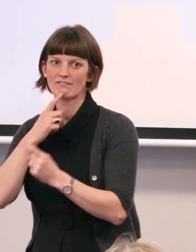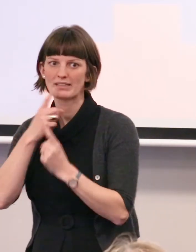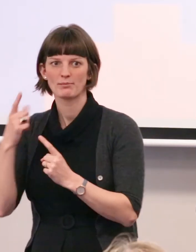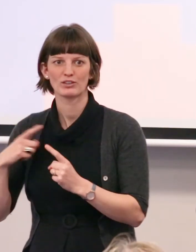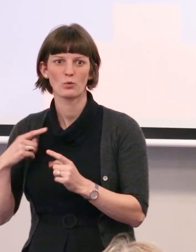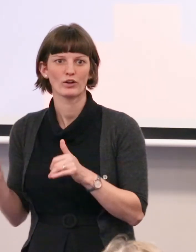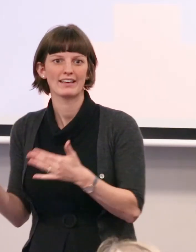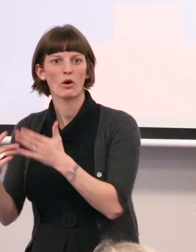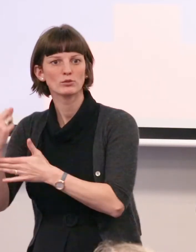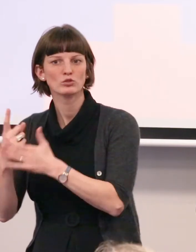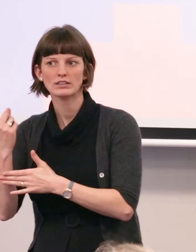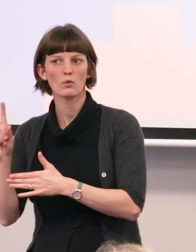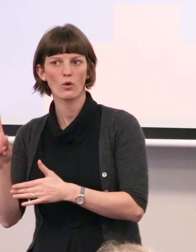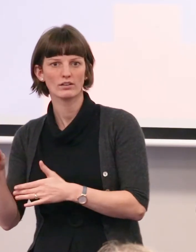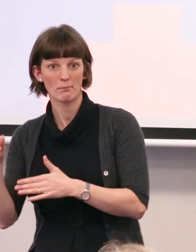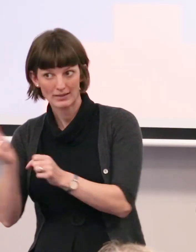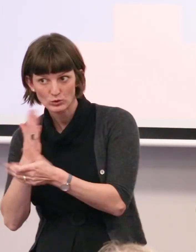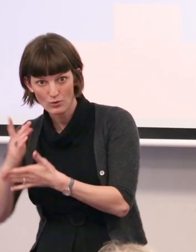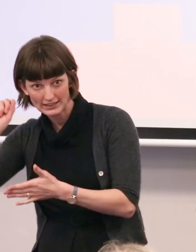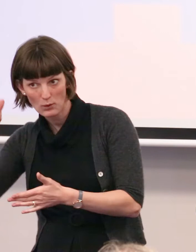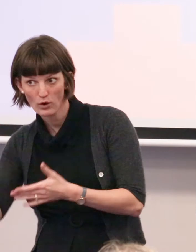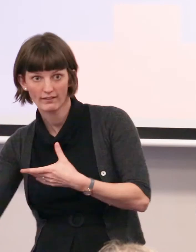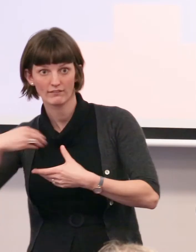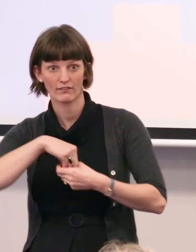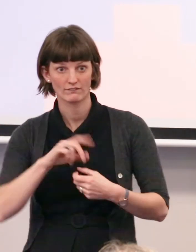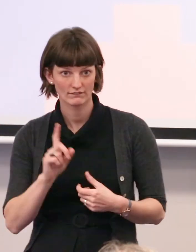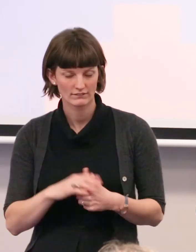themselves into. We've called this out already.